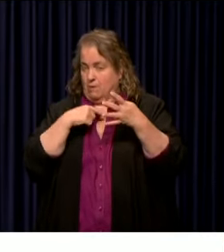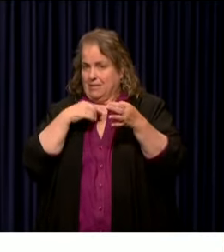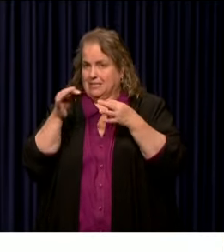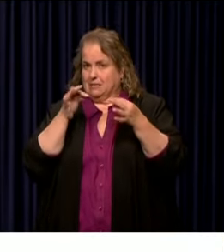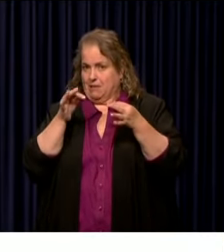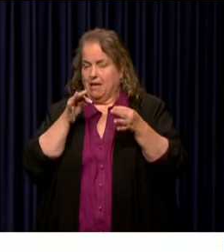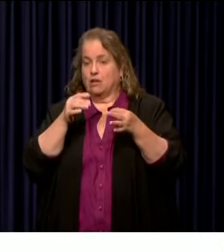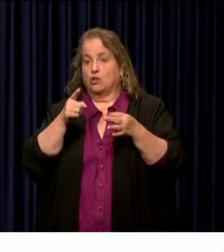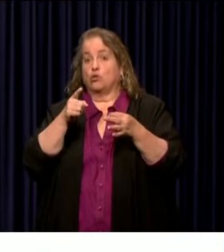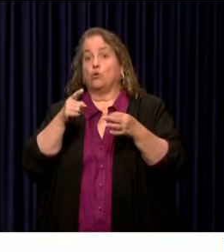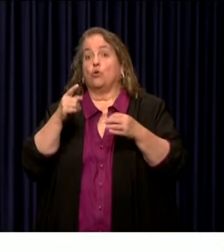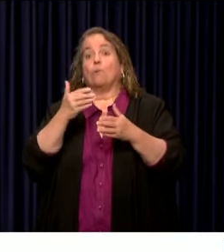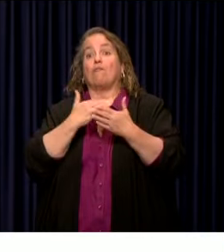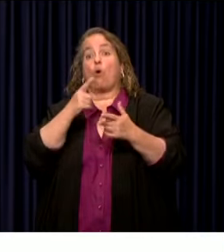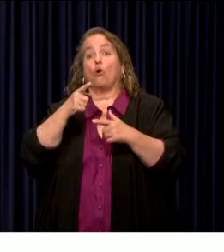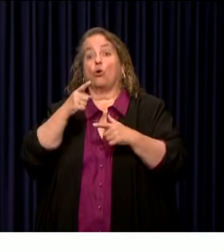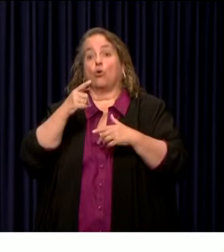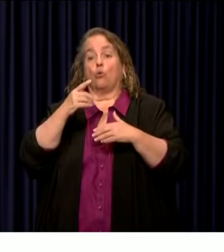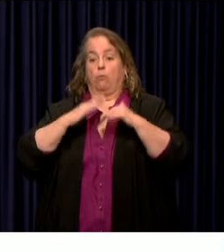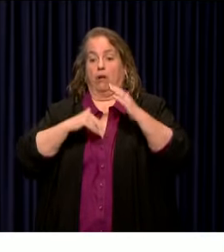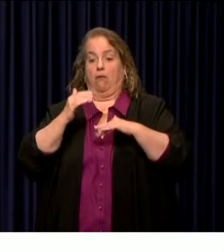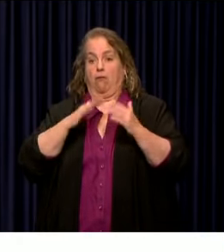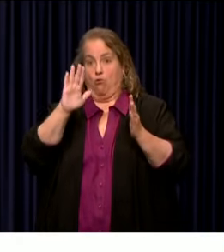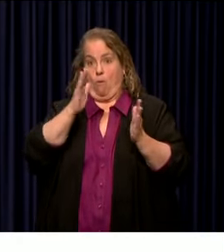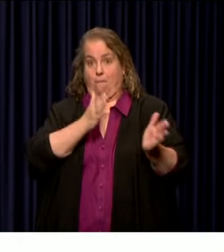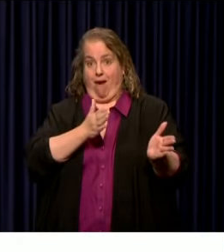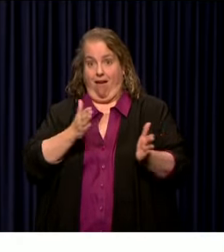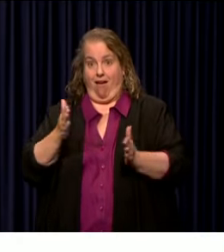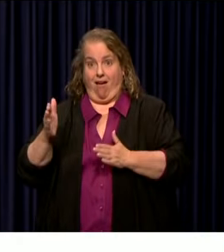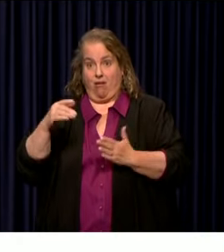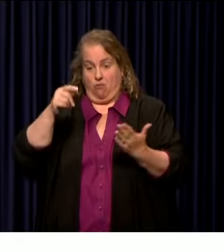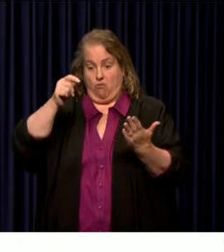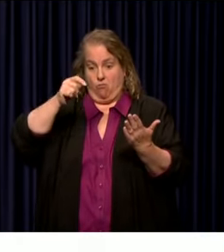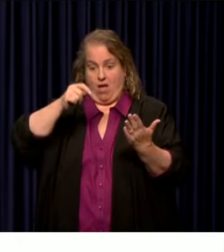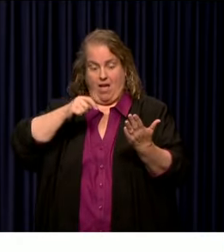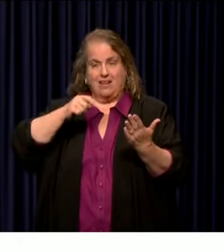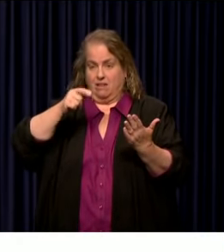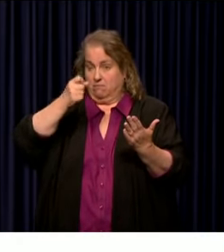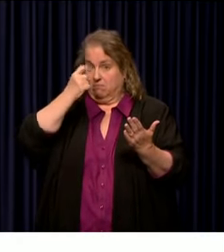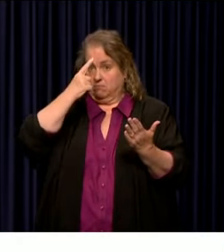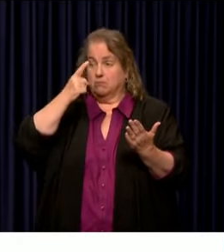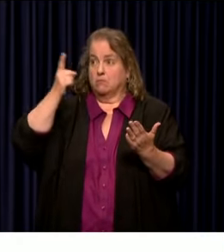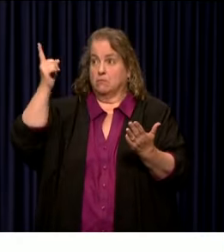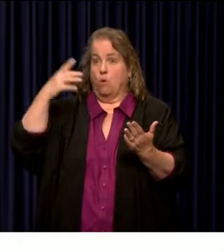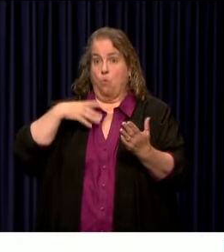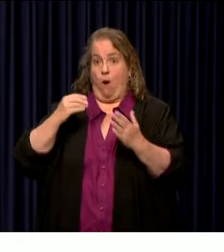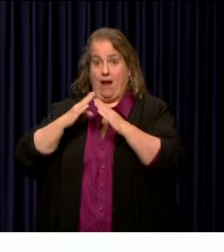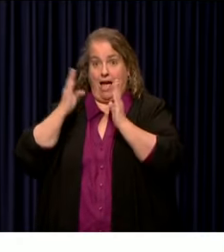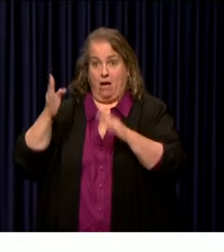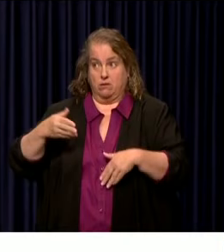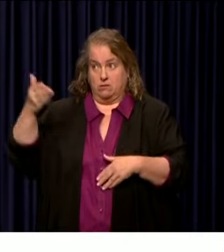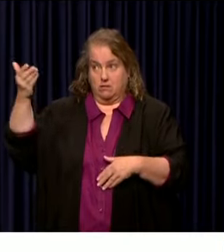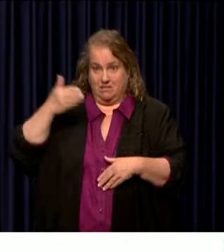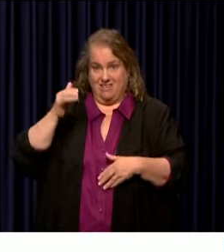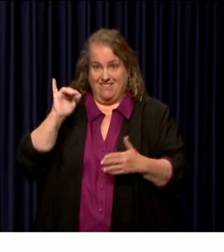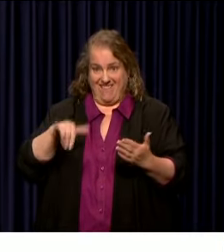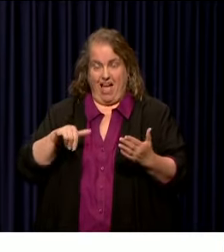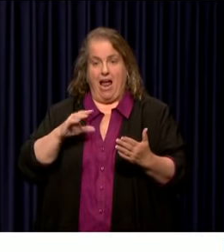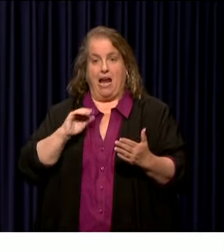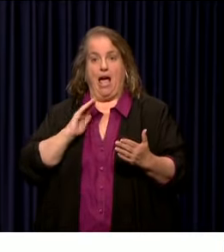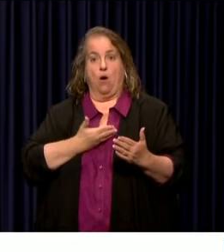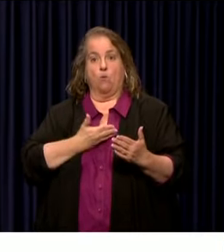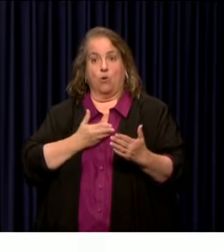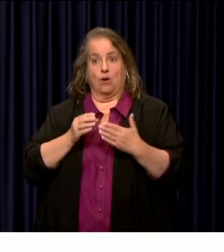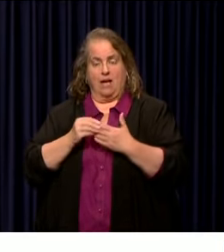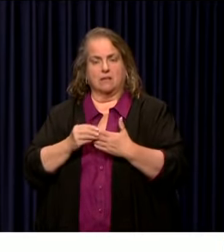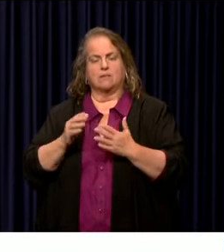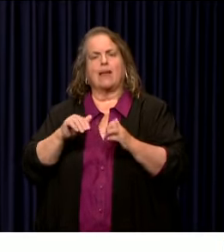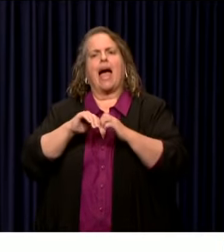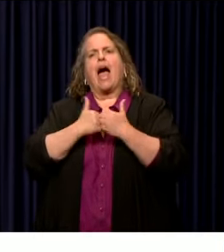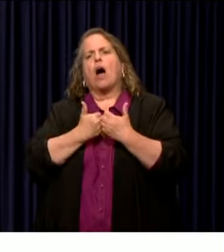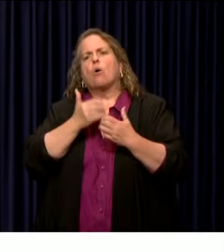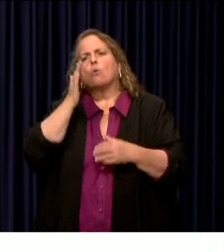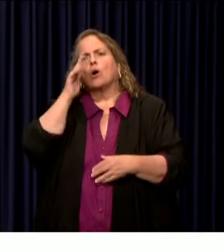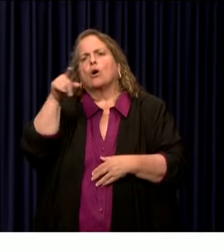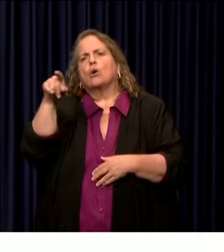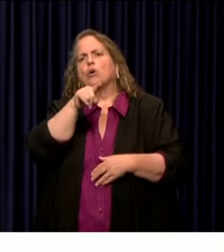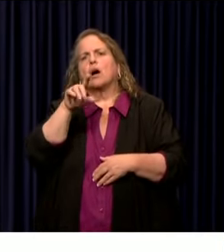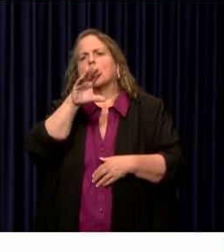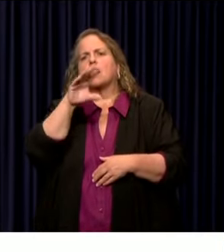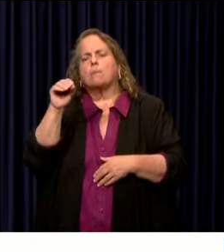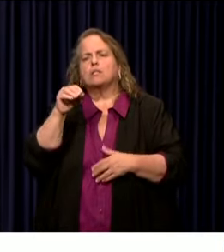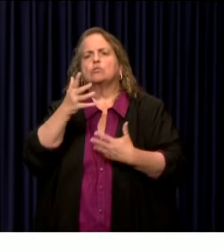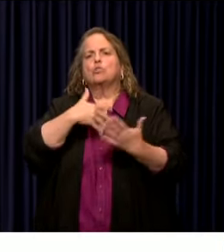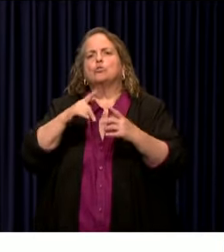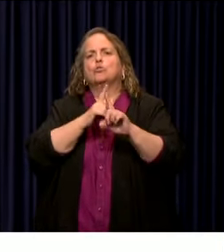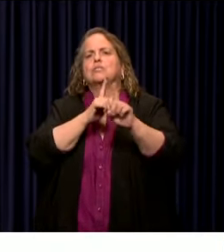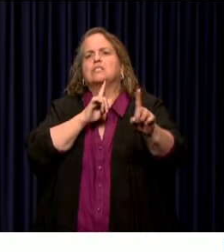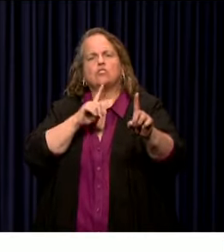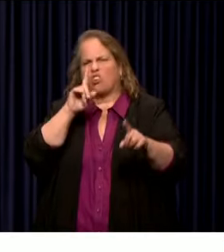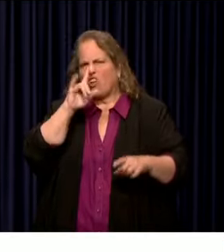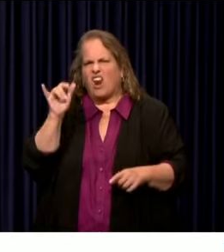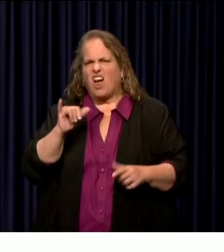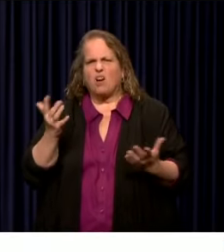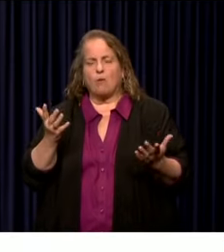BACK AND FORTH WITH THOSE THAT